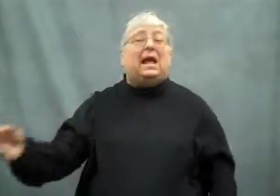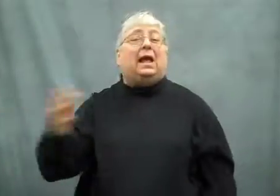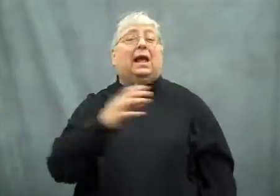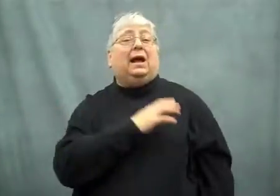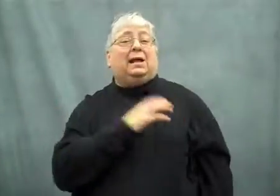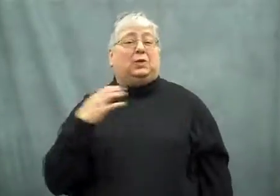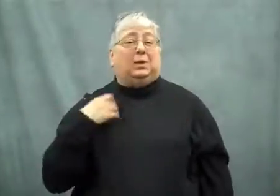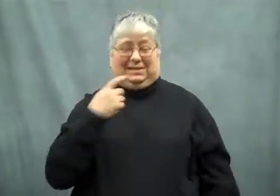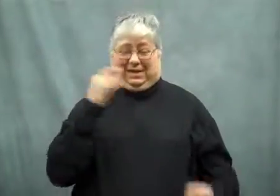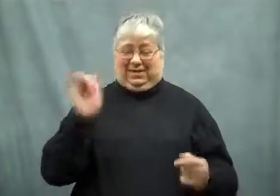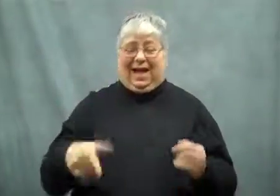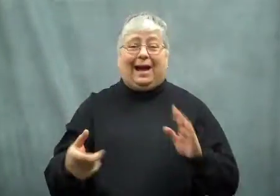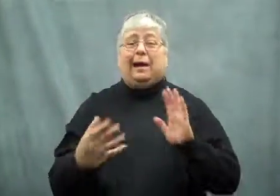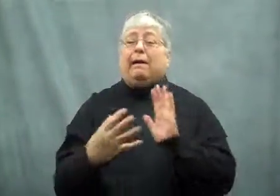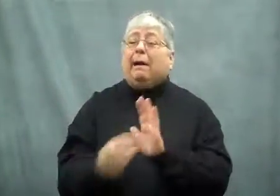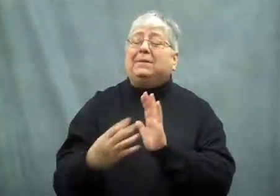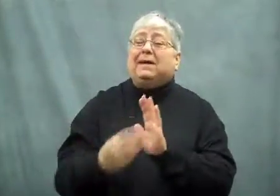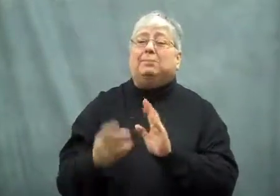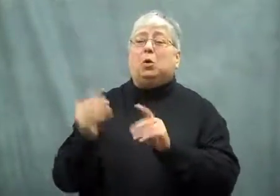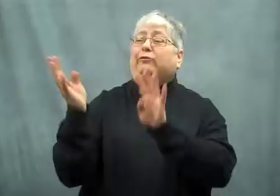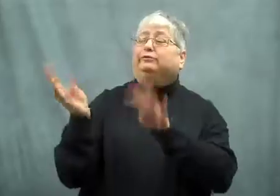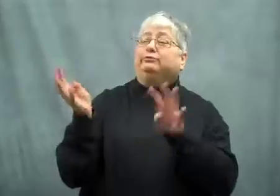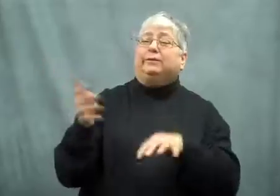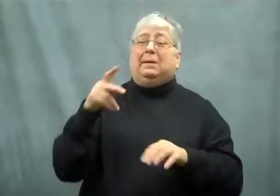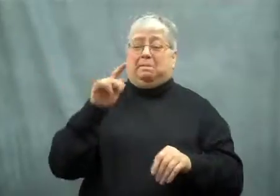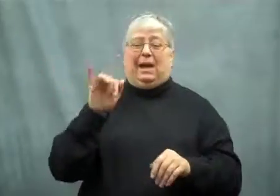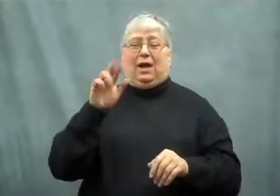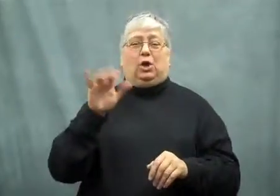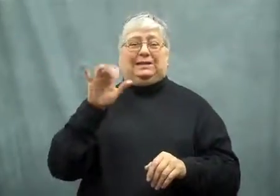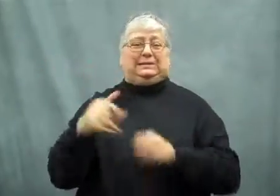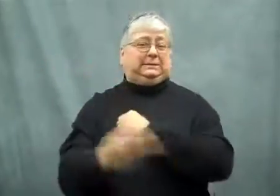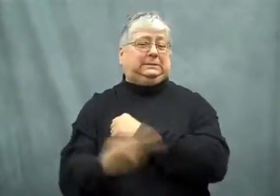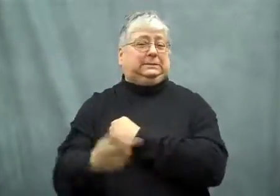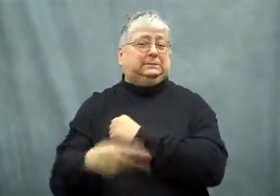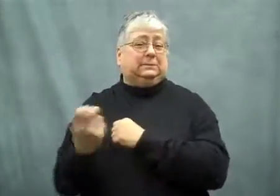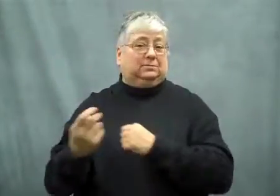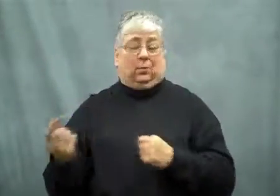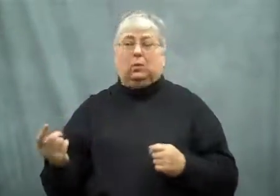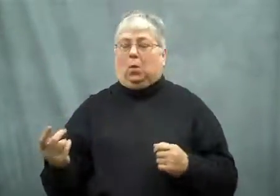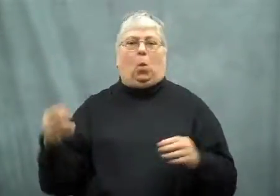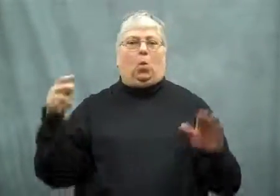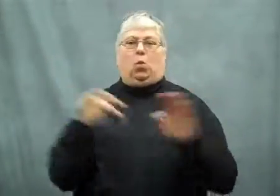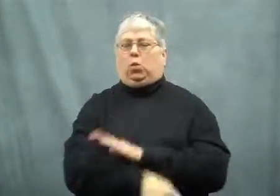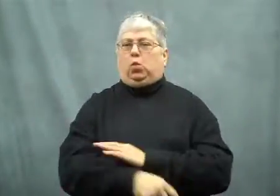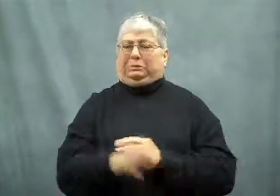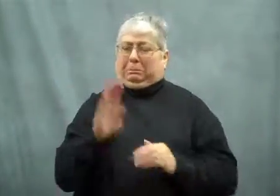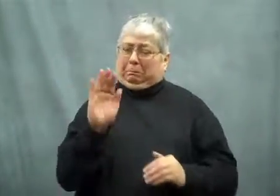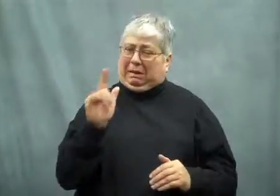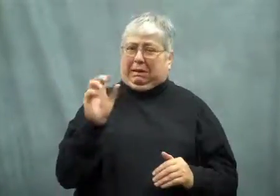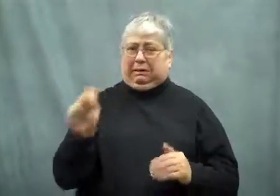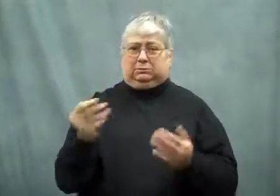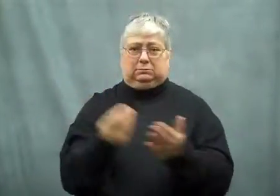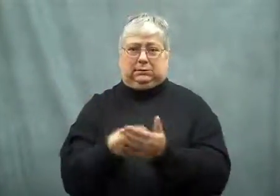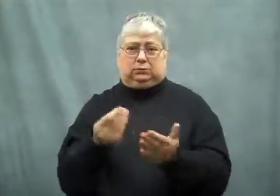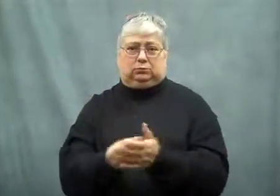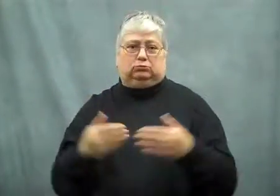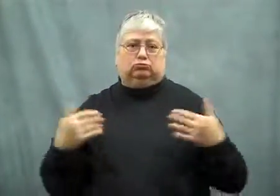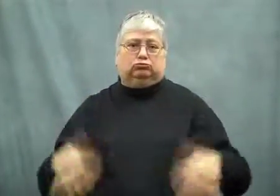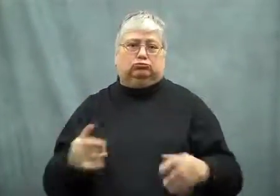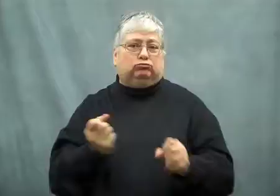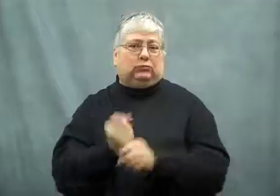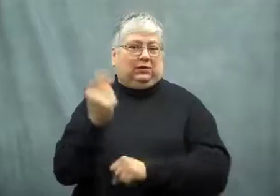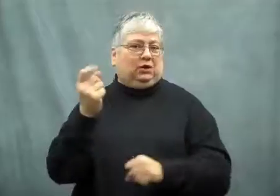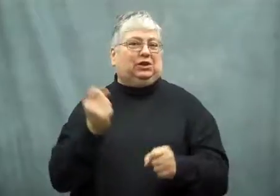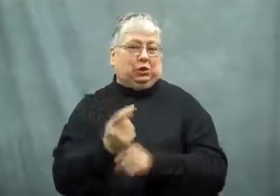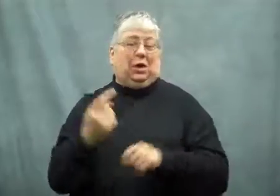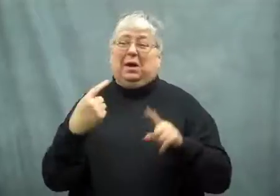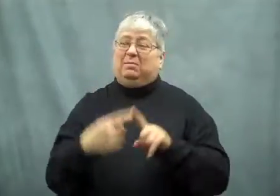Congress says that the piracy costs billions annually.